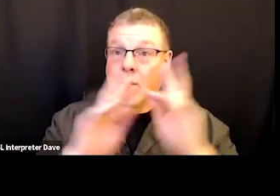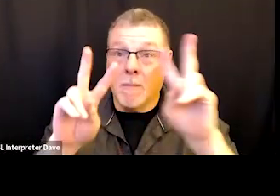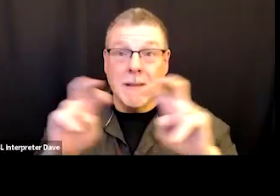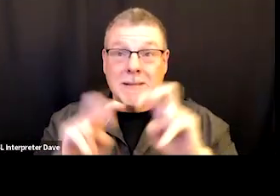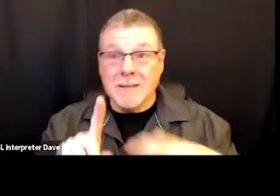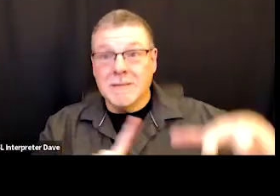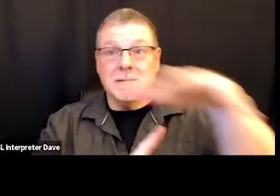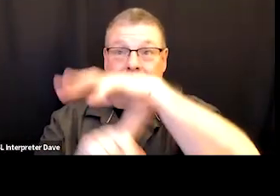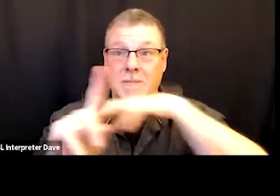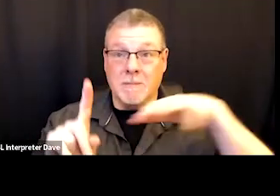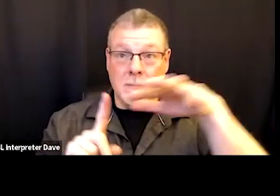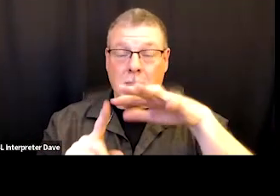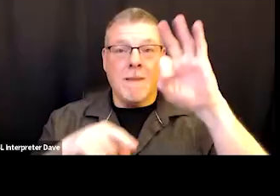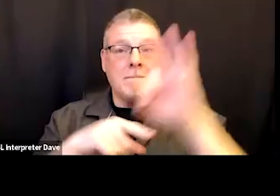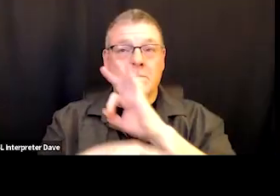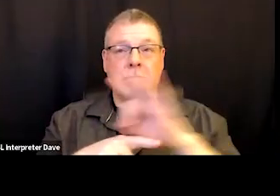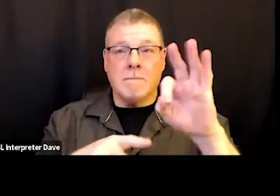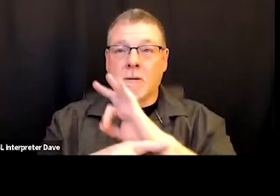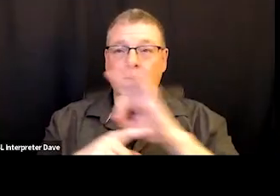that that functional behavioral-based assessment